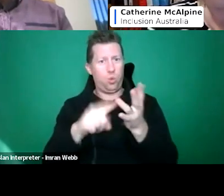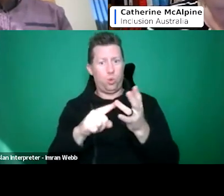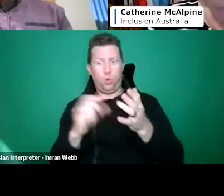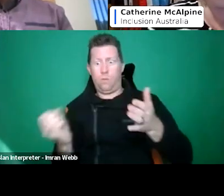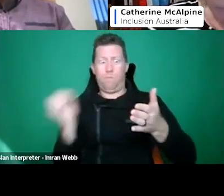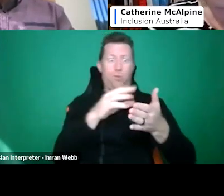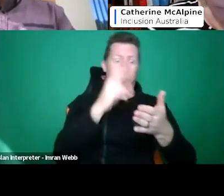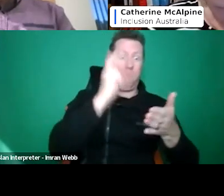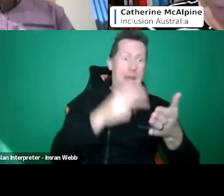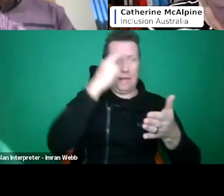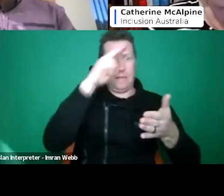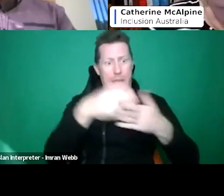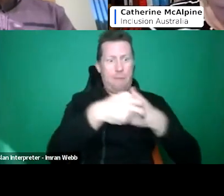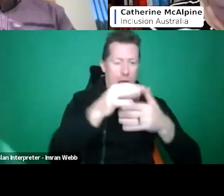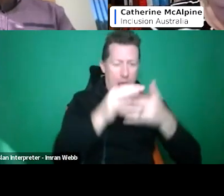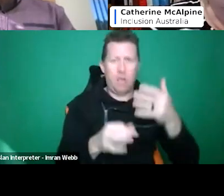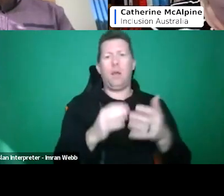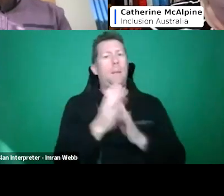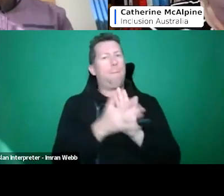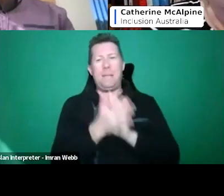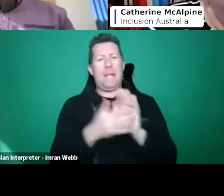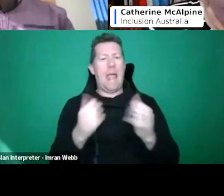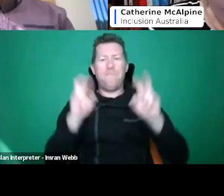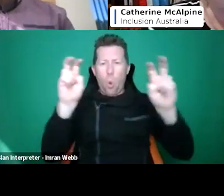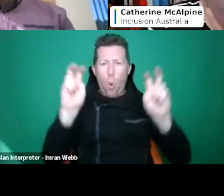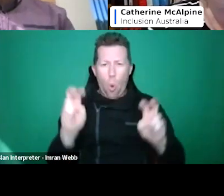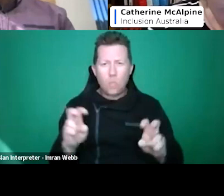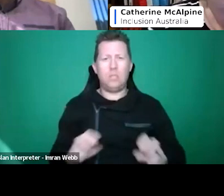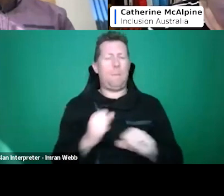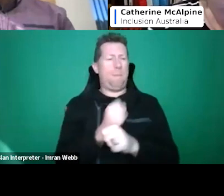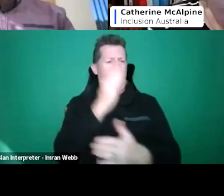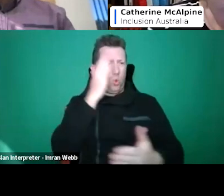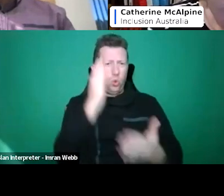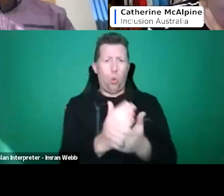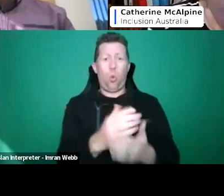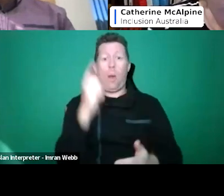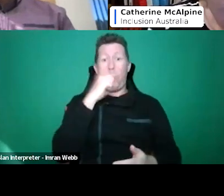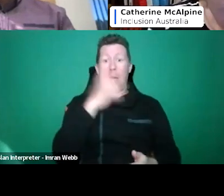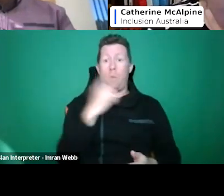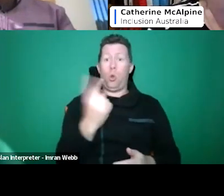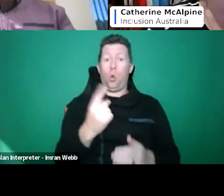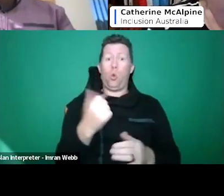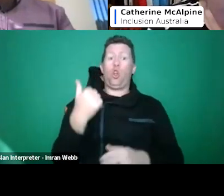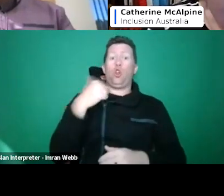and there will be audits and a range of things to make sure that people are using the asset in accordance